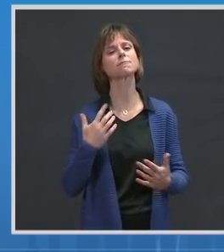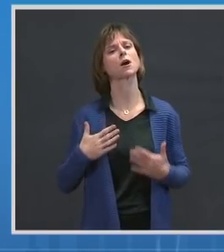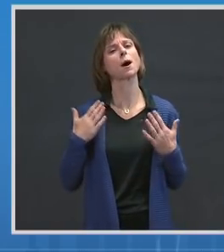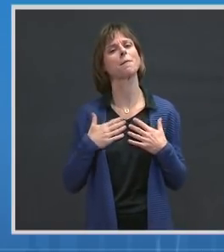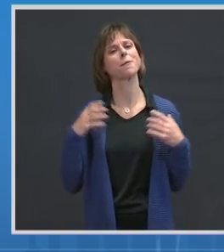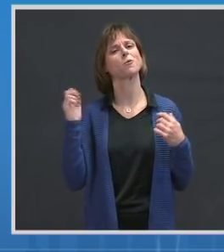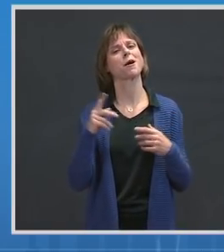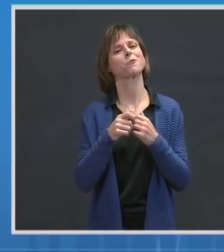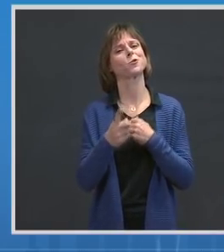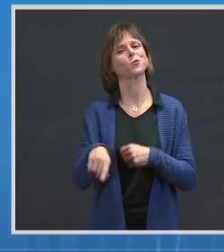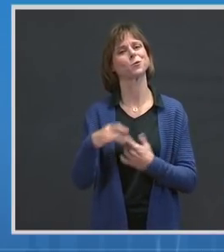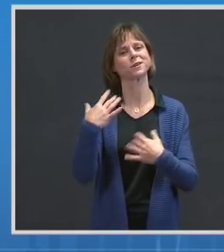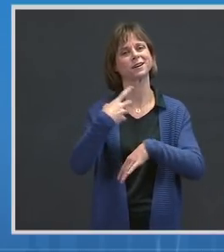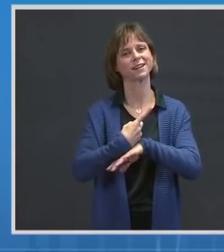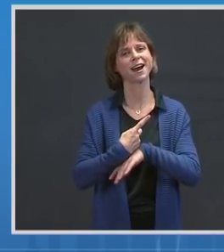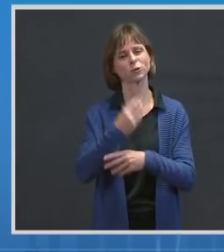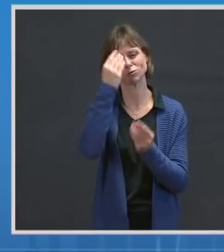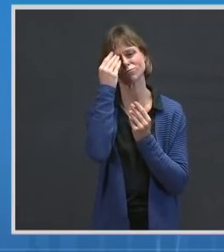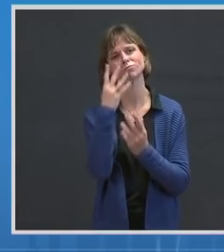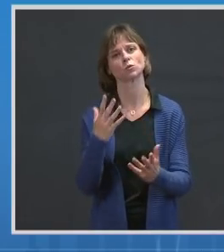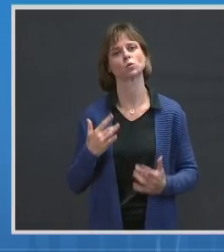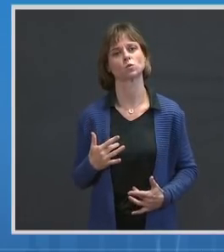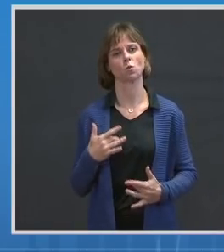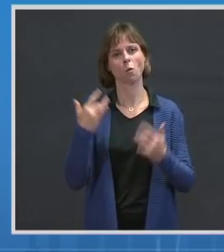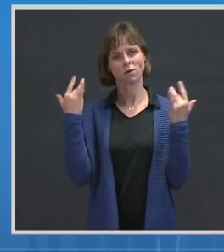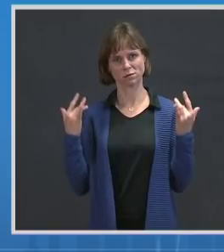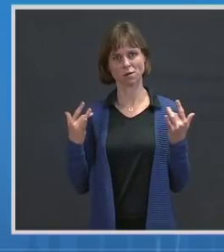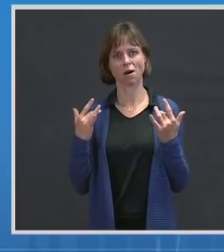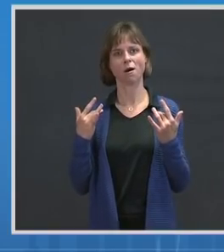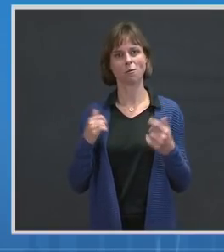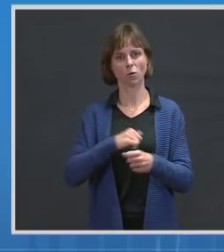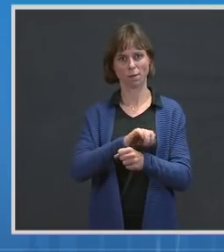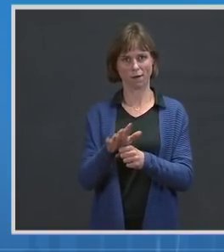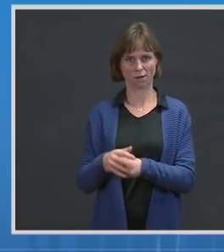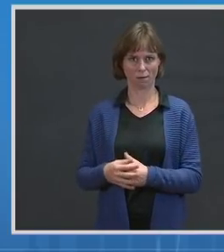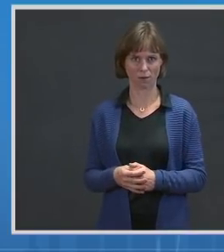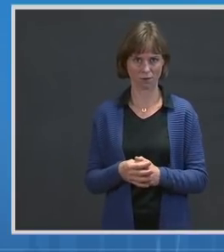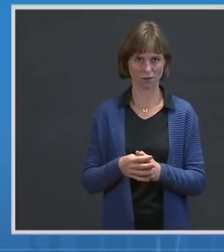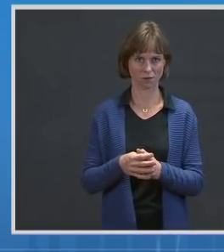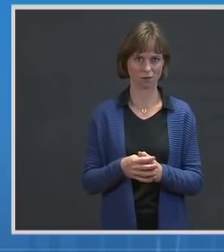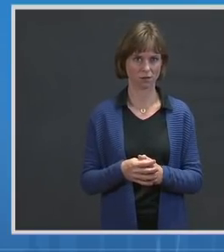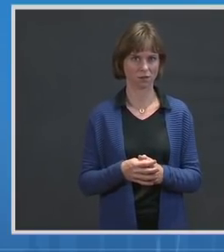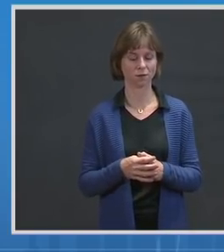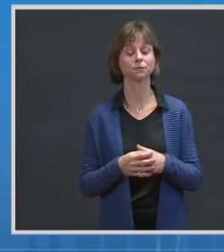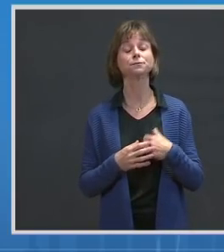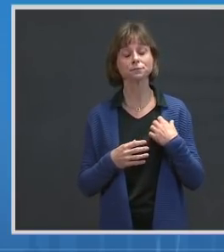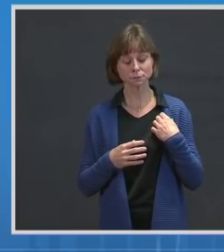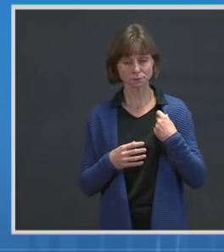to share the latest information on the status of the pandemic. Let's first begin with an overview of the data,